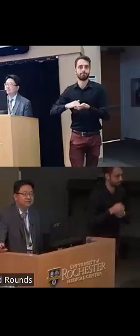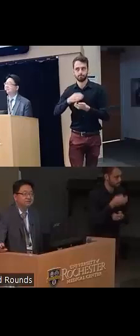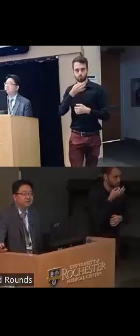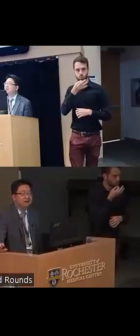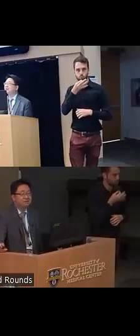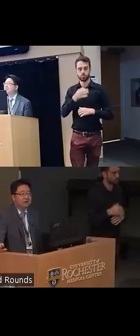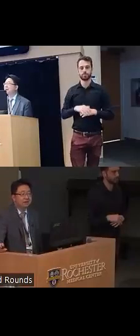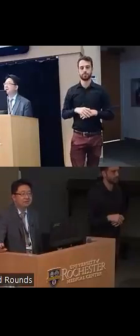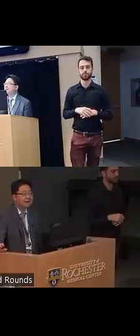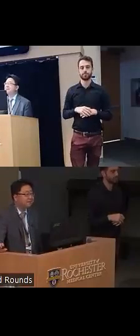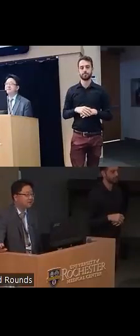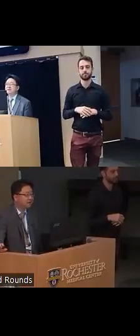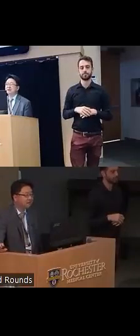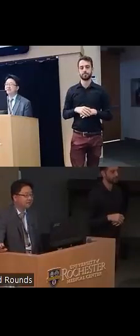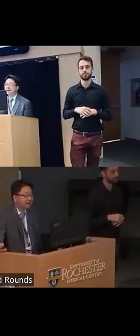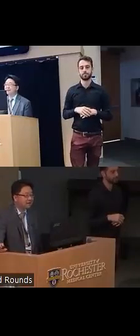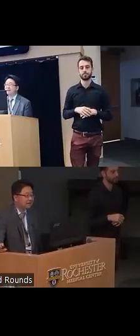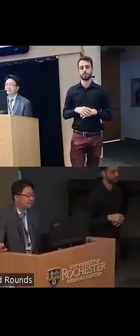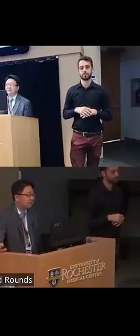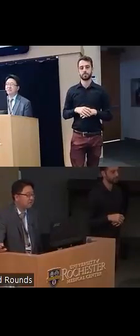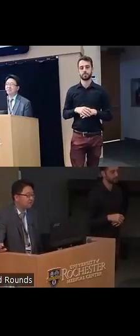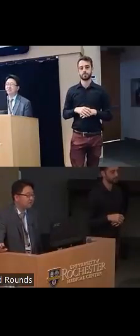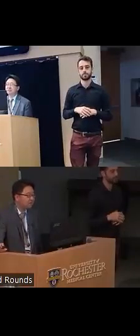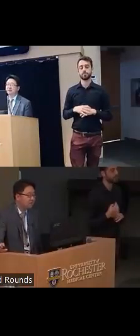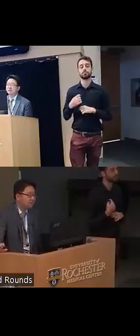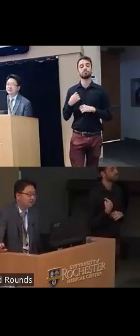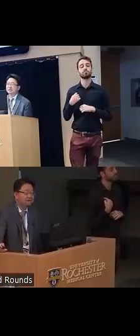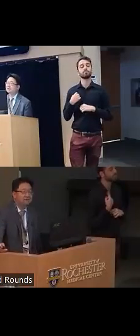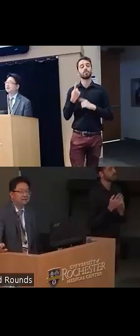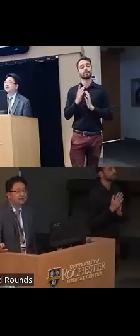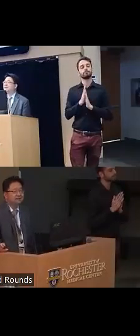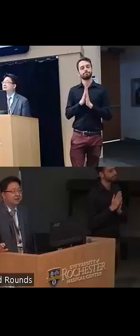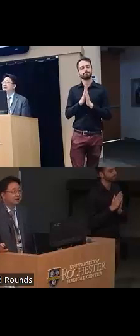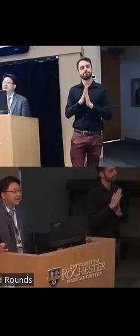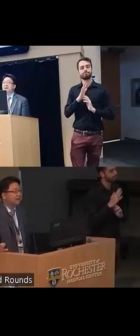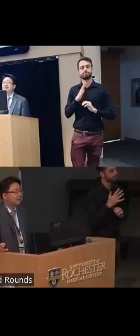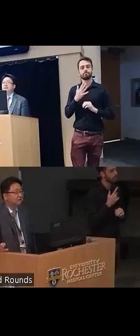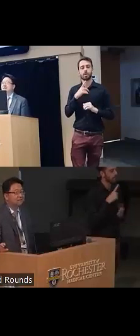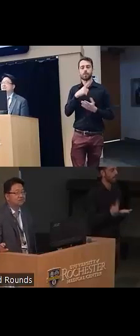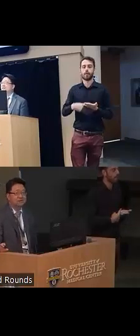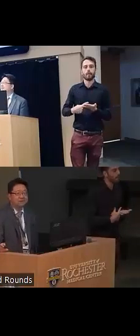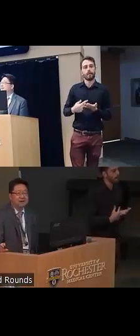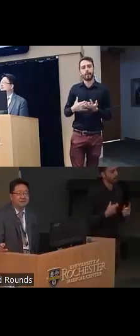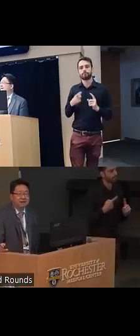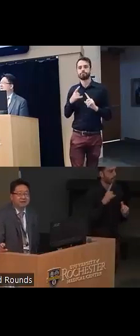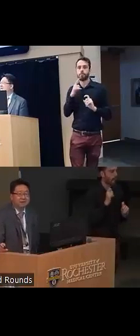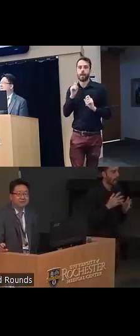we talk about how rapidly our faculty have grown you know I think we have gained another 25 faculty